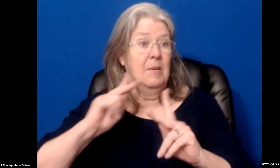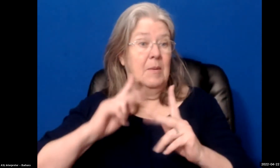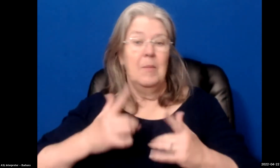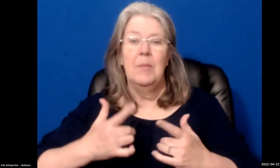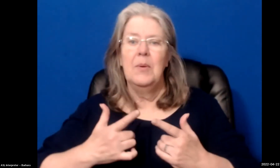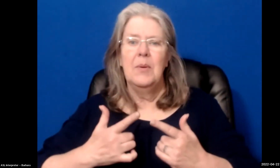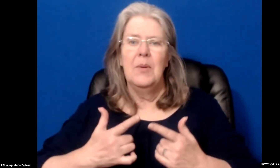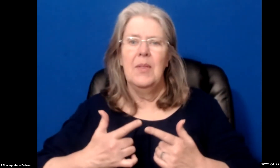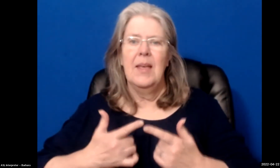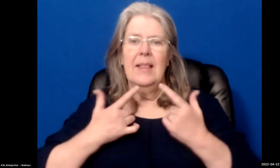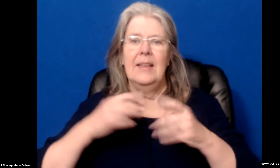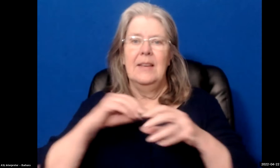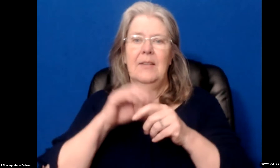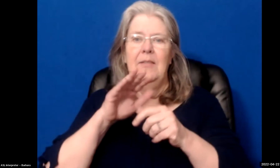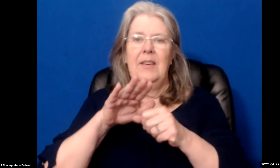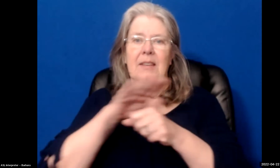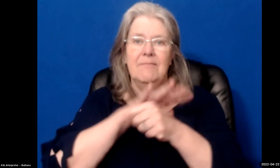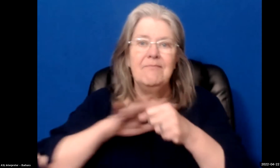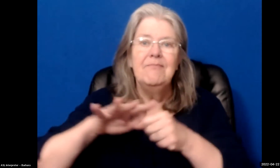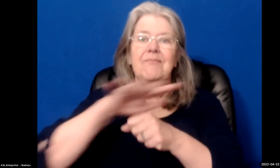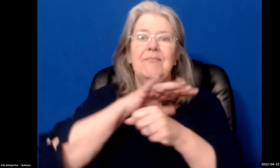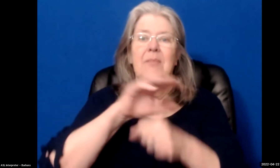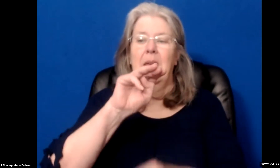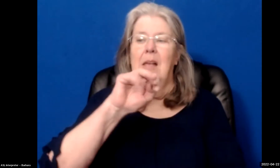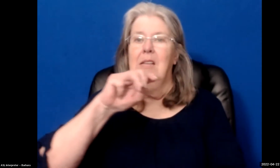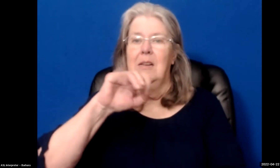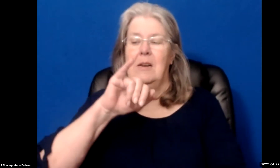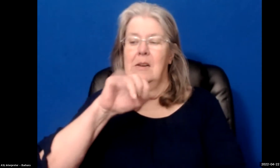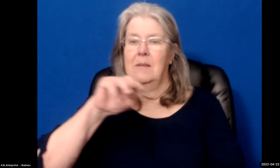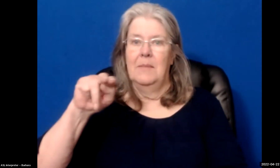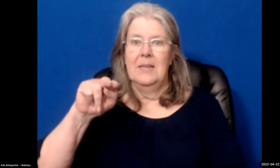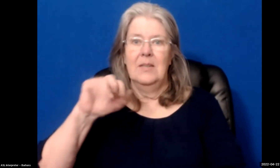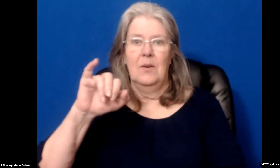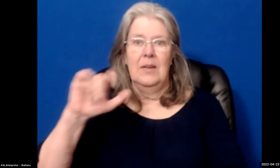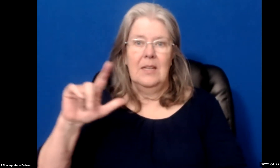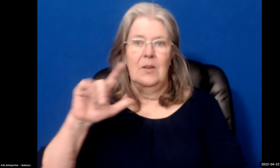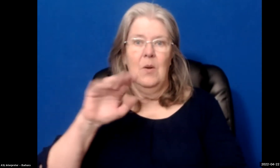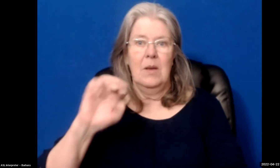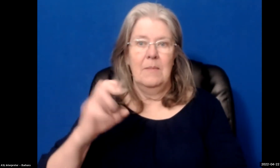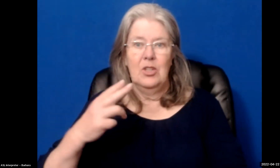States - Minnesota, Wisconsin, Illinois, Michigan, and Ohio.